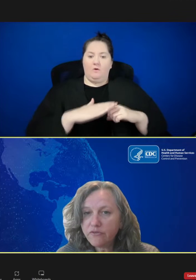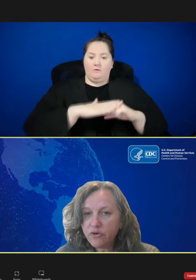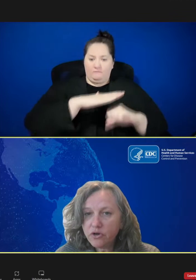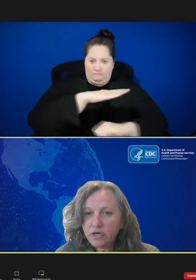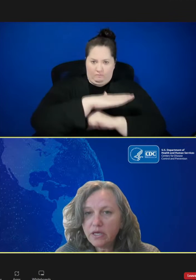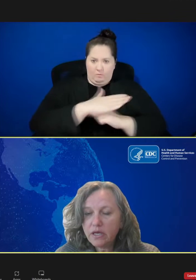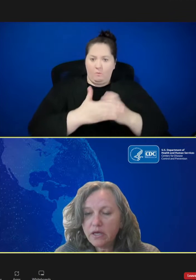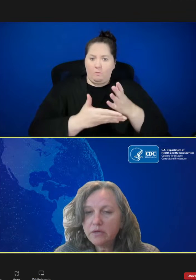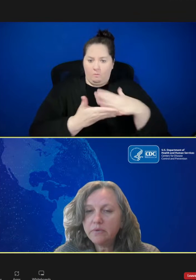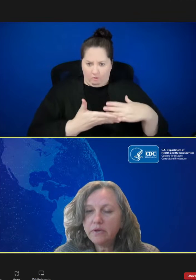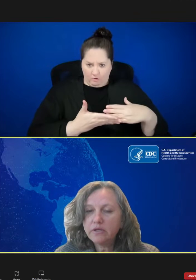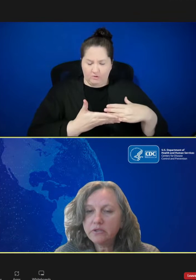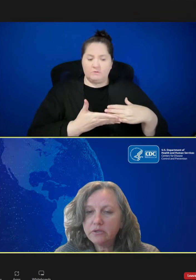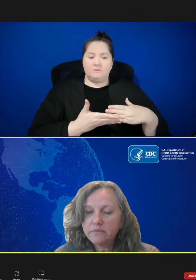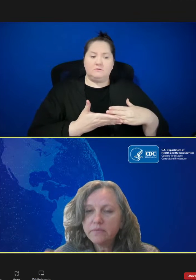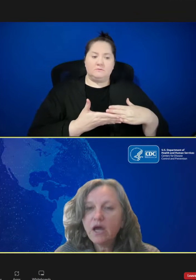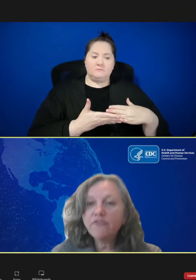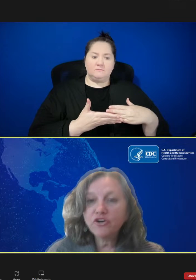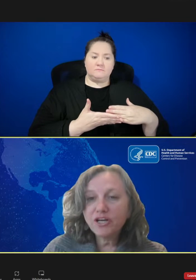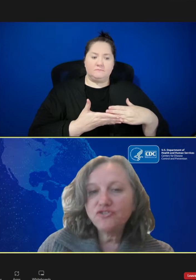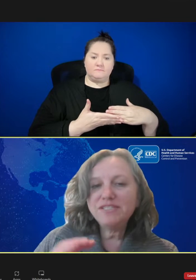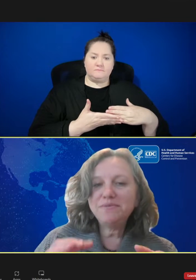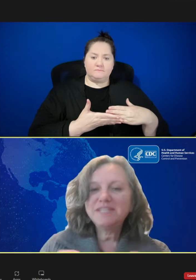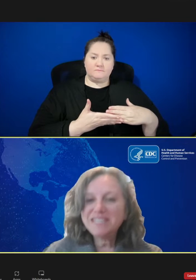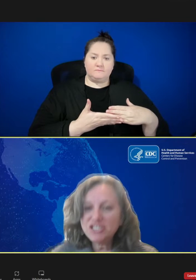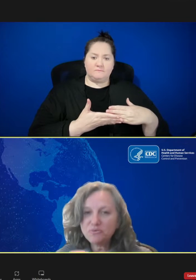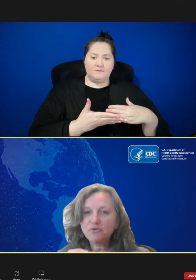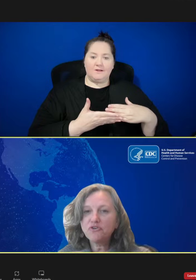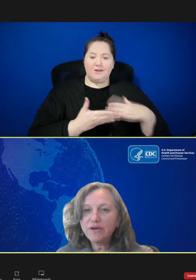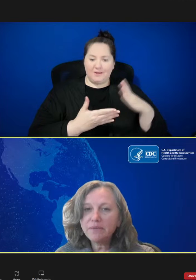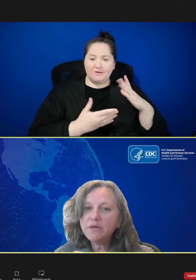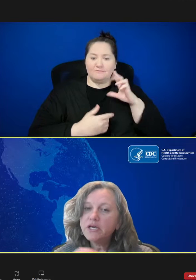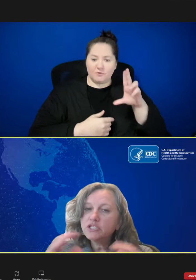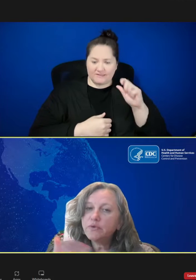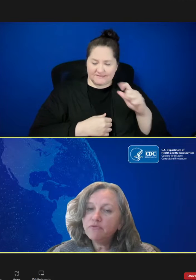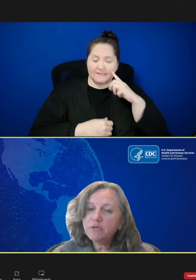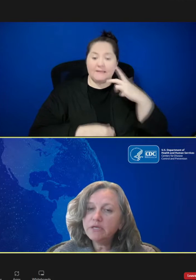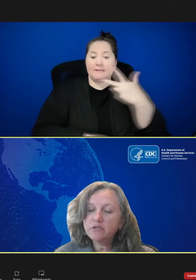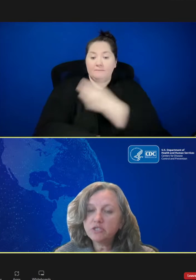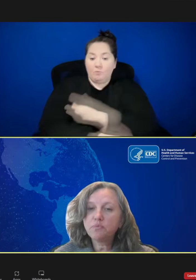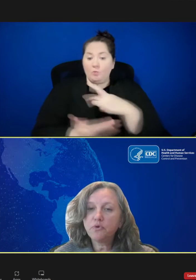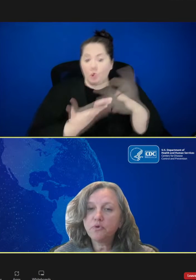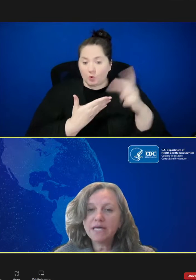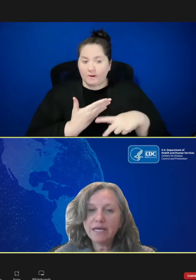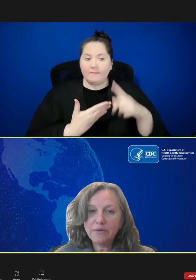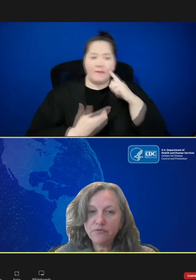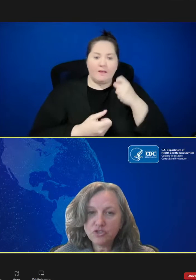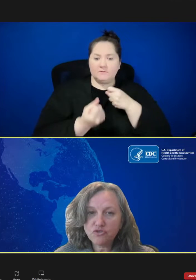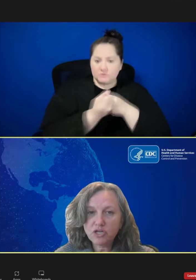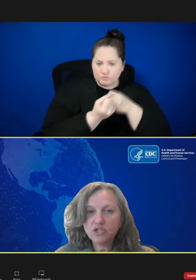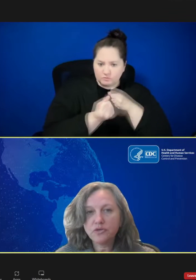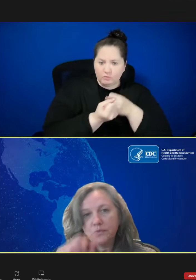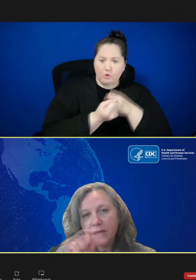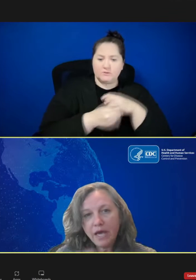our -- of country's immunization program. So, it really supports that infrastructure.